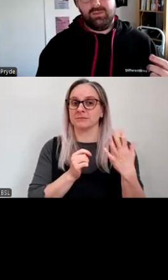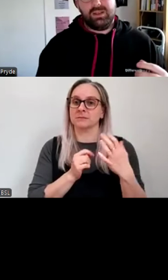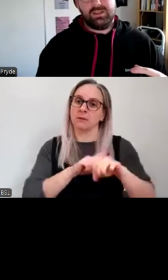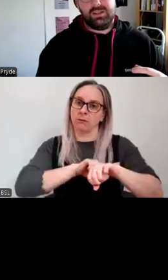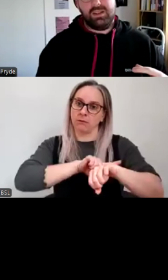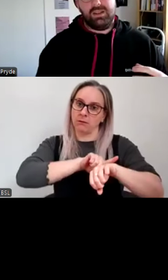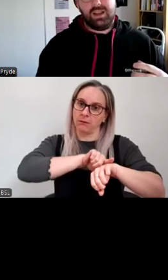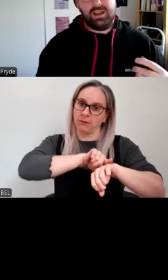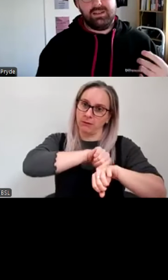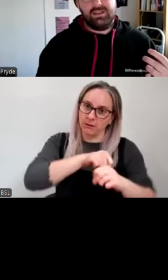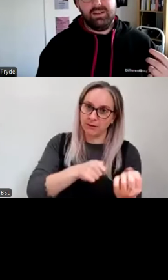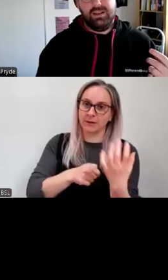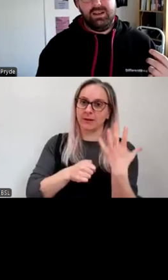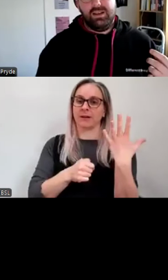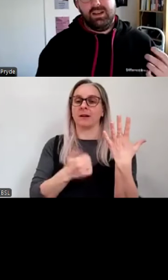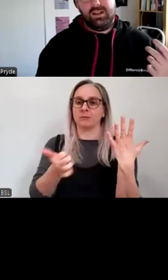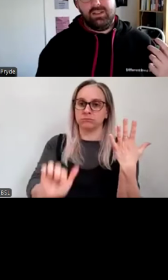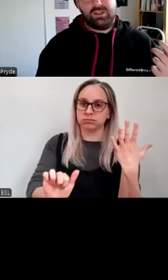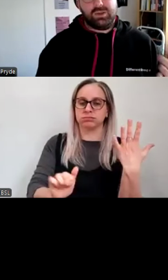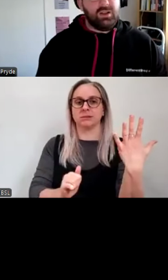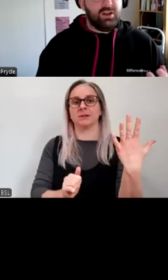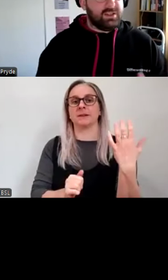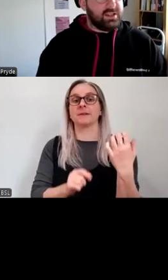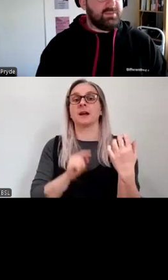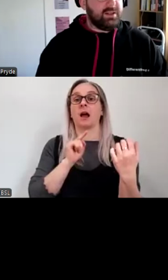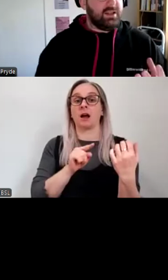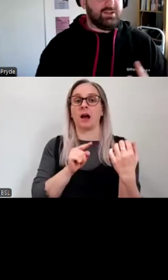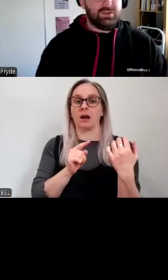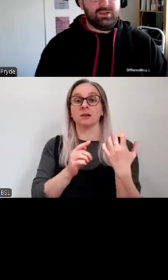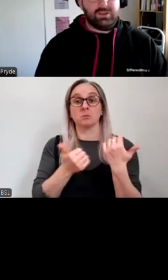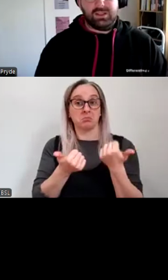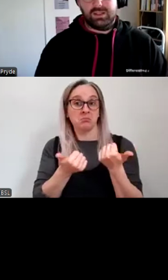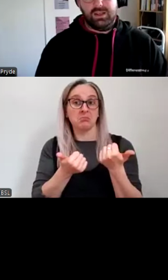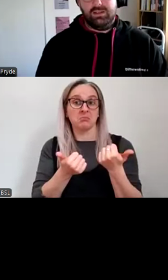that we can see that there's quite a lot of accessibility issues across the site.